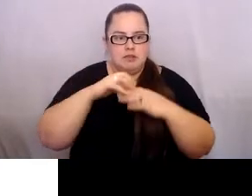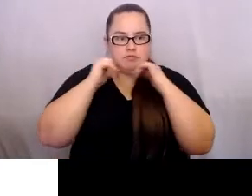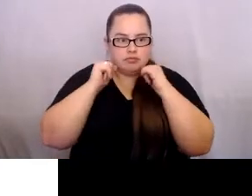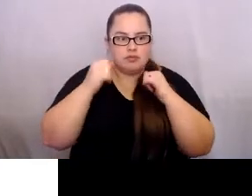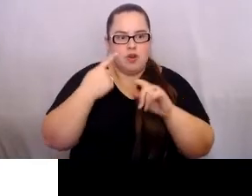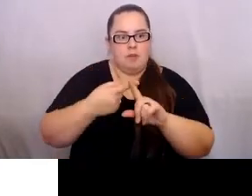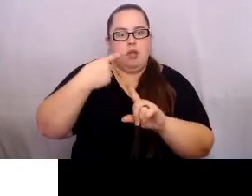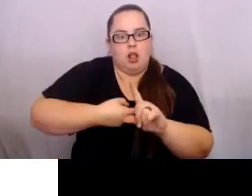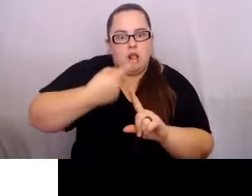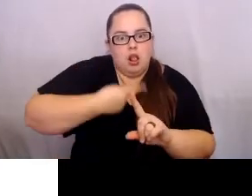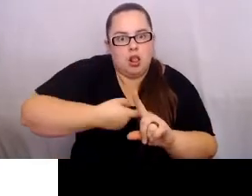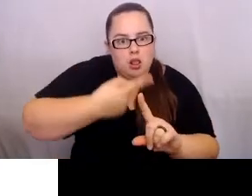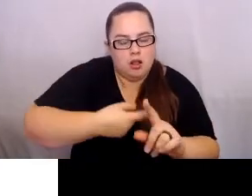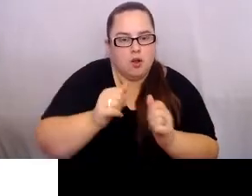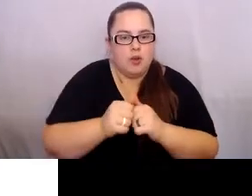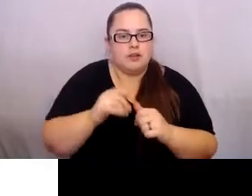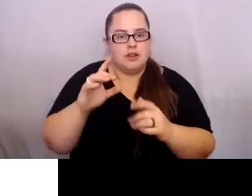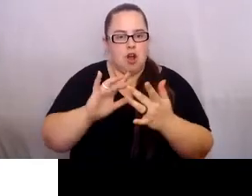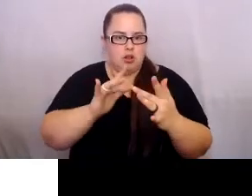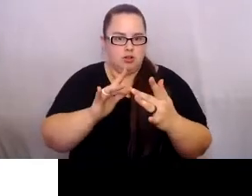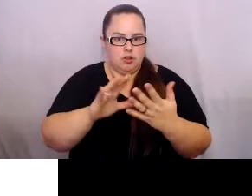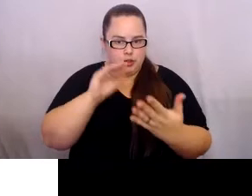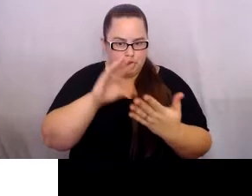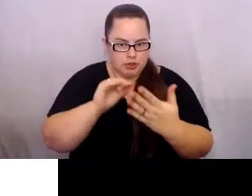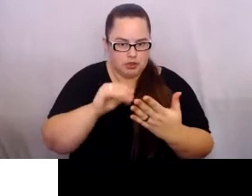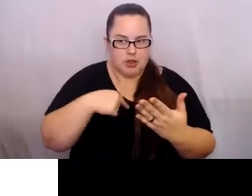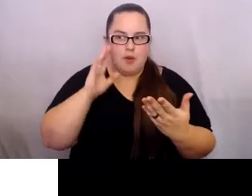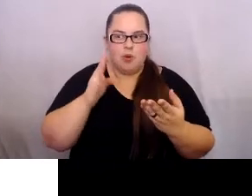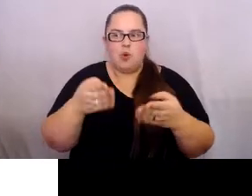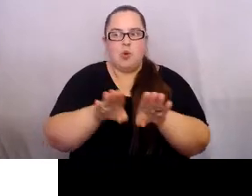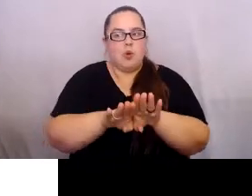I'll close with this and. Then turn it over to. Natalia.